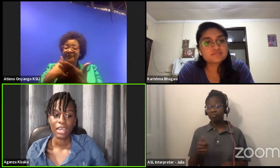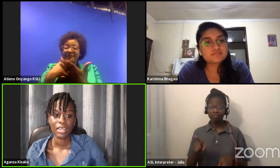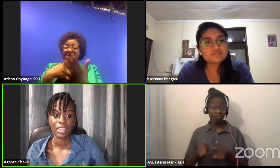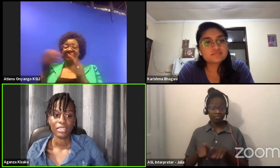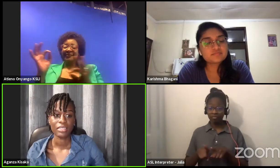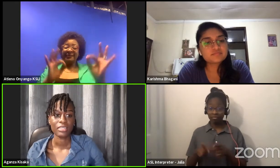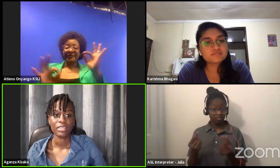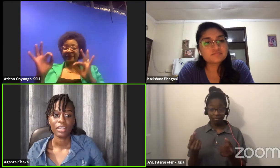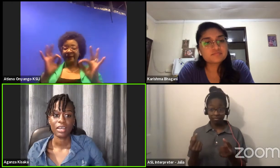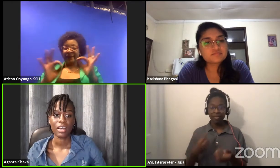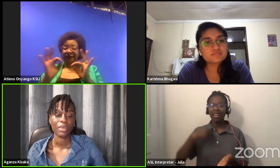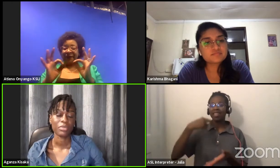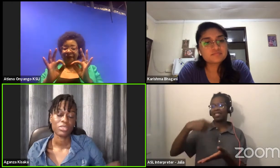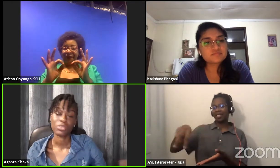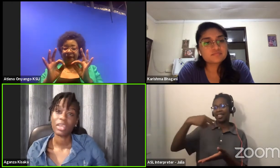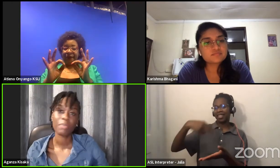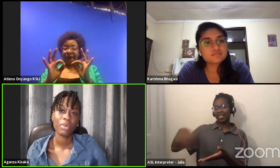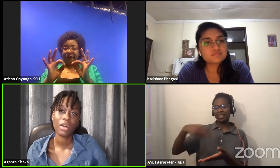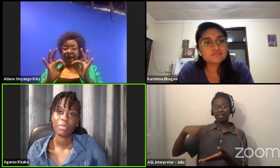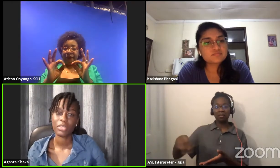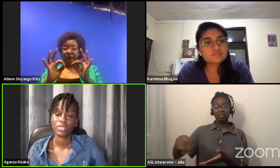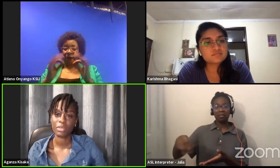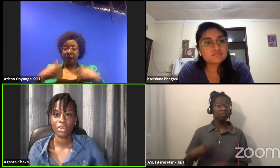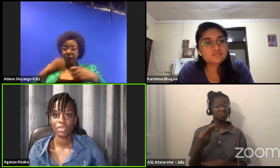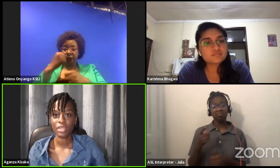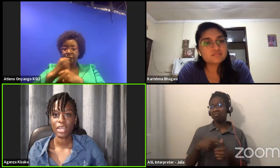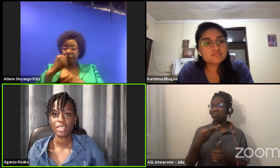and I was doing hip hop, I was doing modern dance.